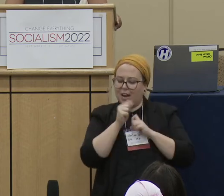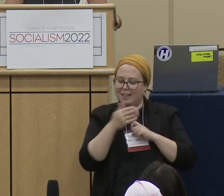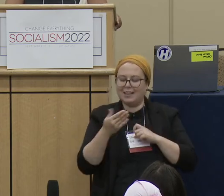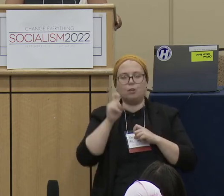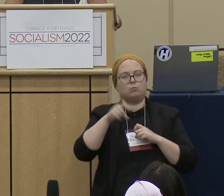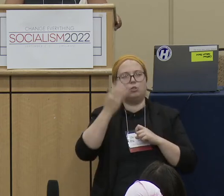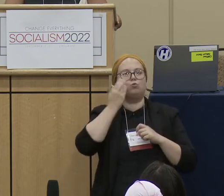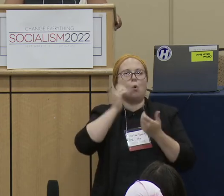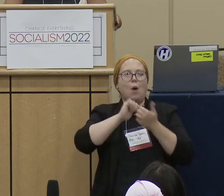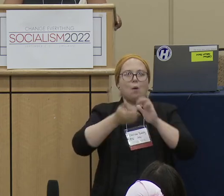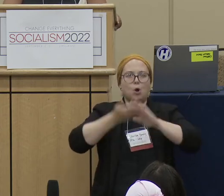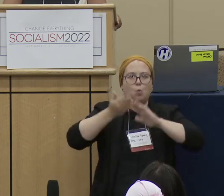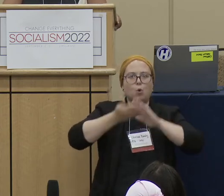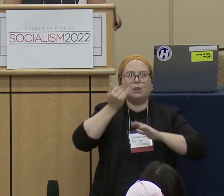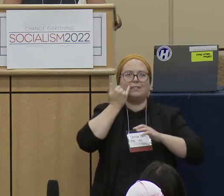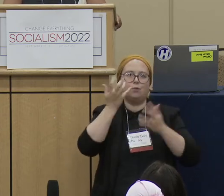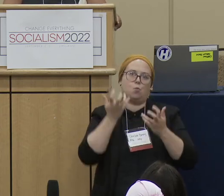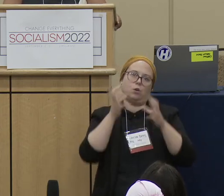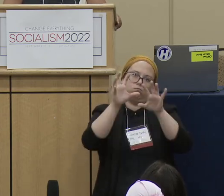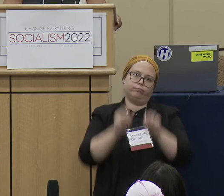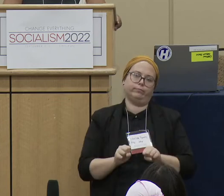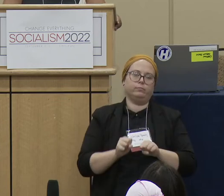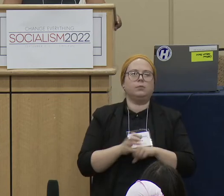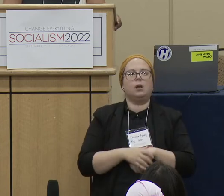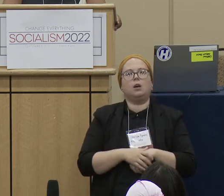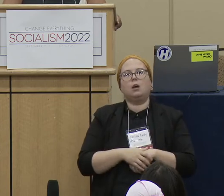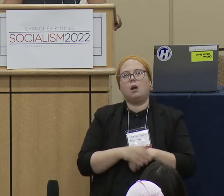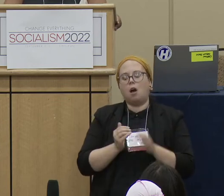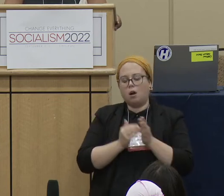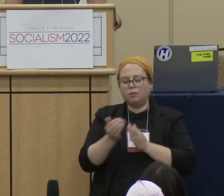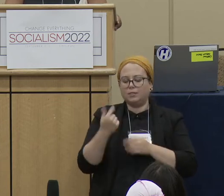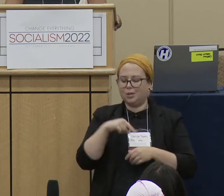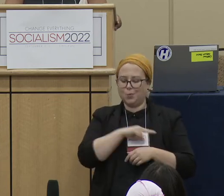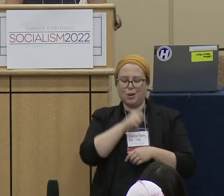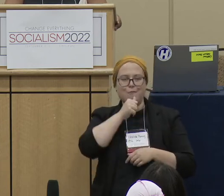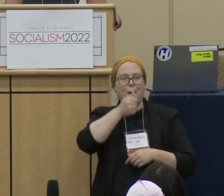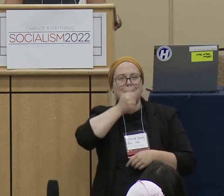you need to know how it works in order to know how to dismantle it. But oftentimes we're impatient. We don't want